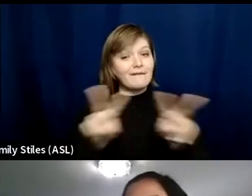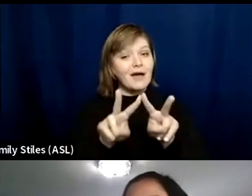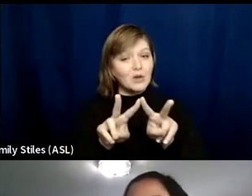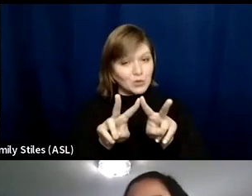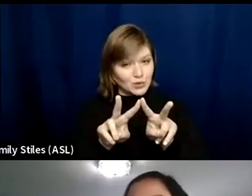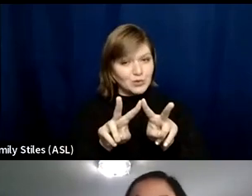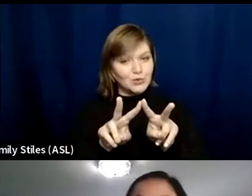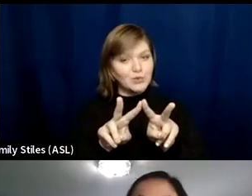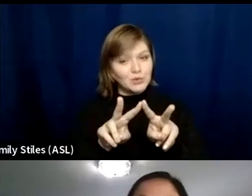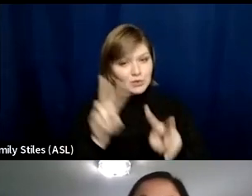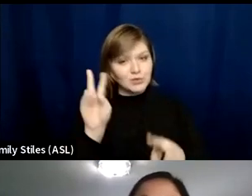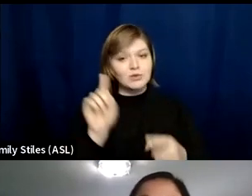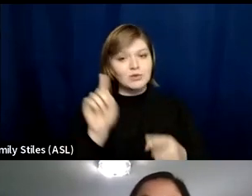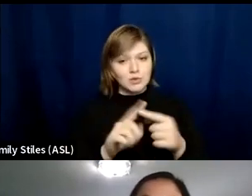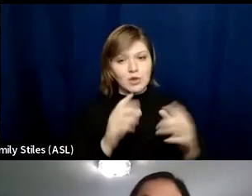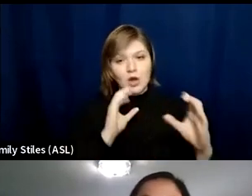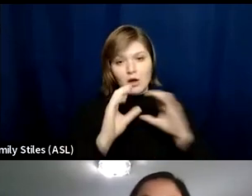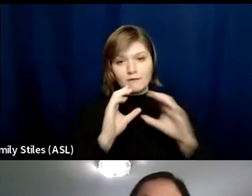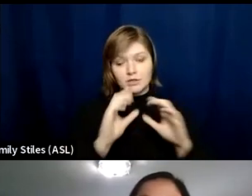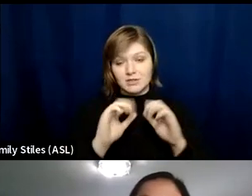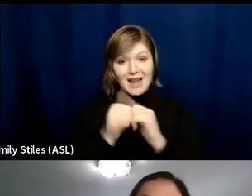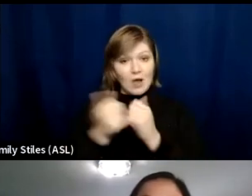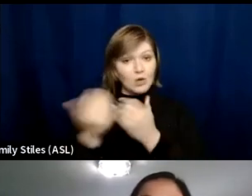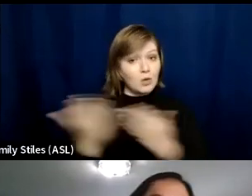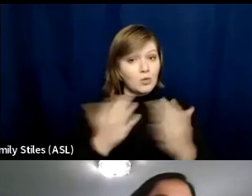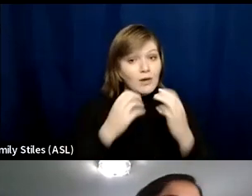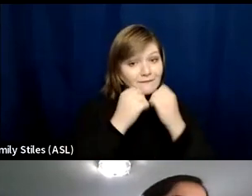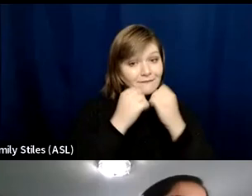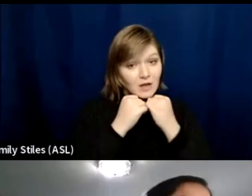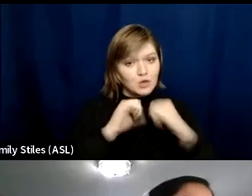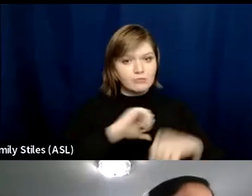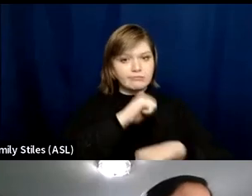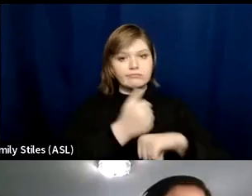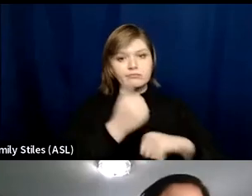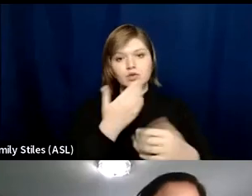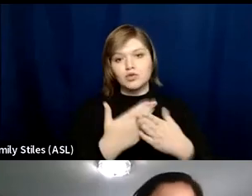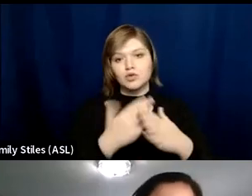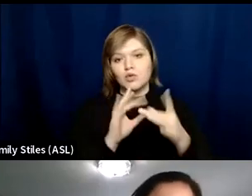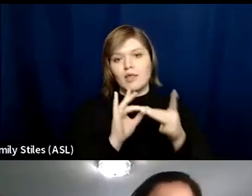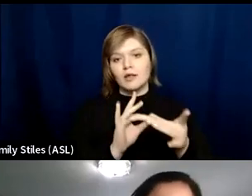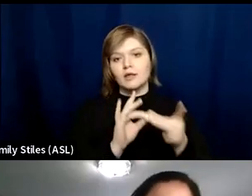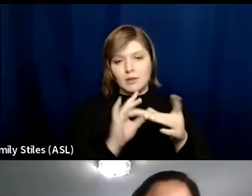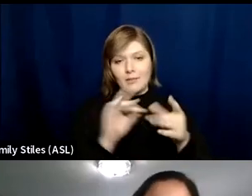eligible use of funds. WHITNEY JOY I will add one additional thing.